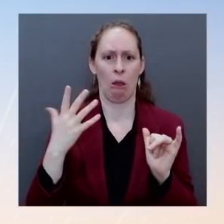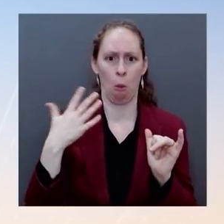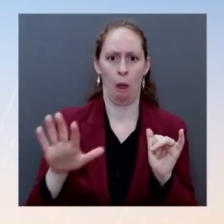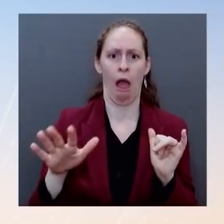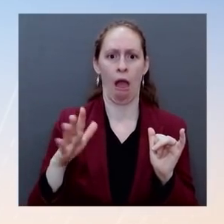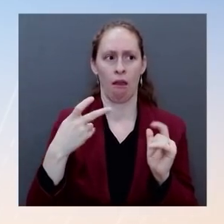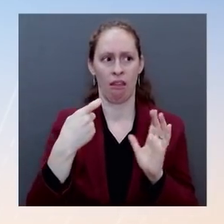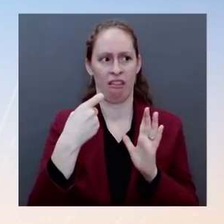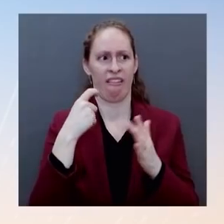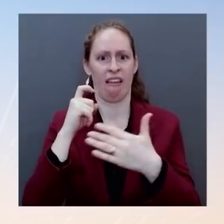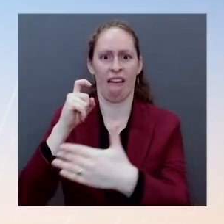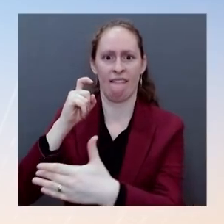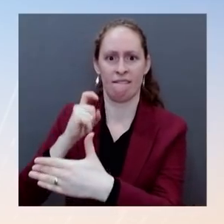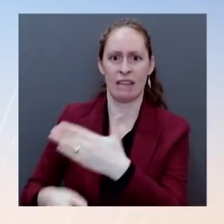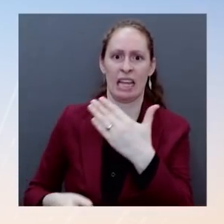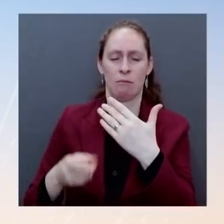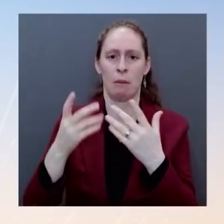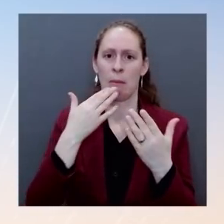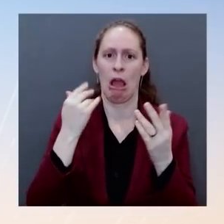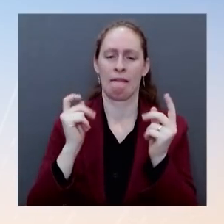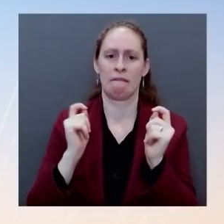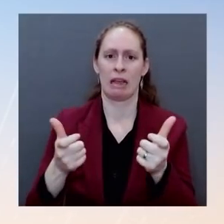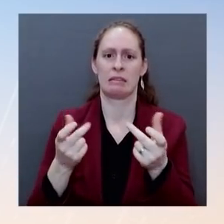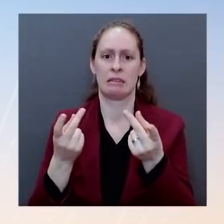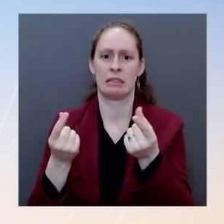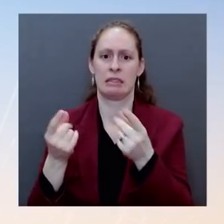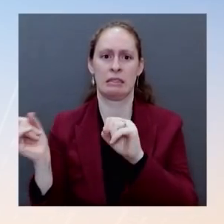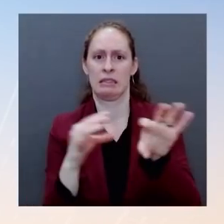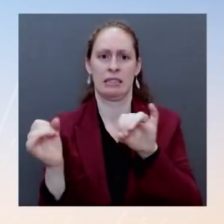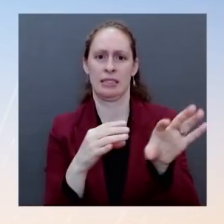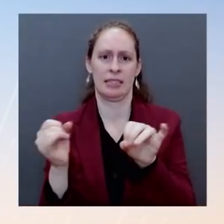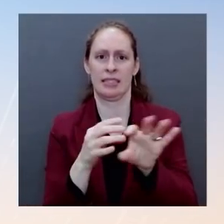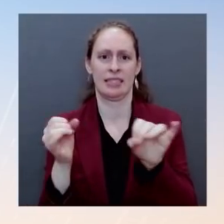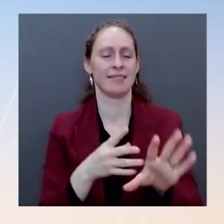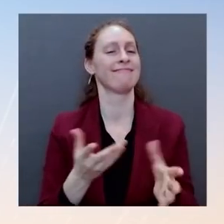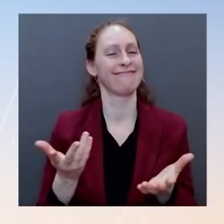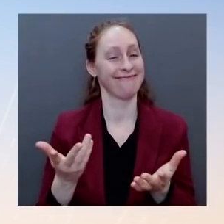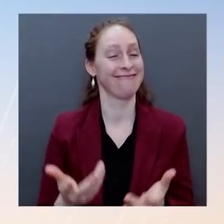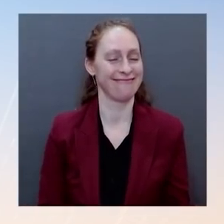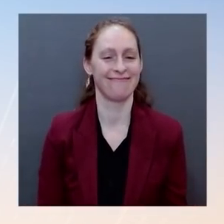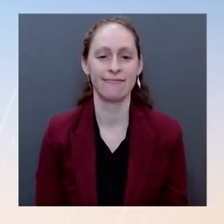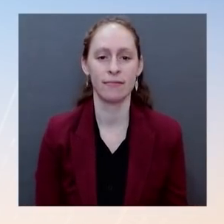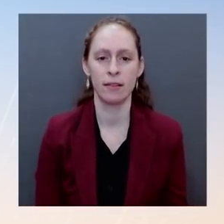basically, the empty containers that are sitting idle that need to be moved off and shipped off in order to create more space.